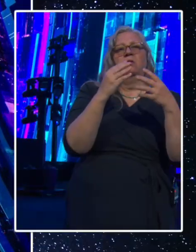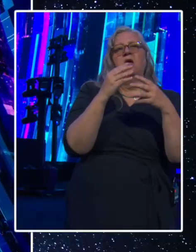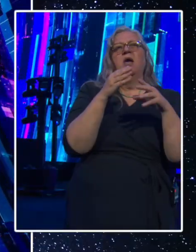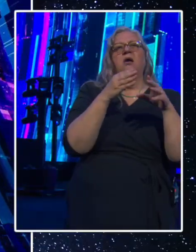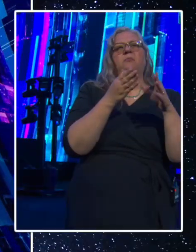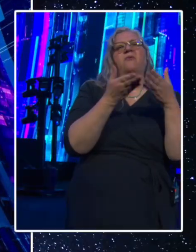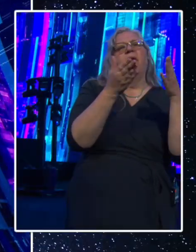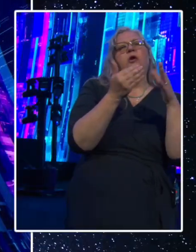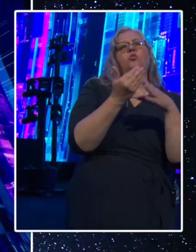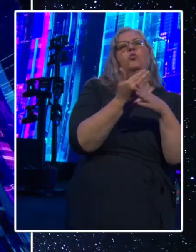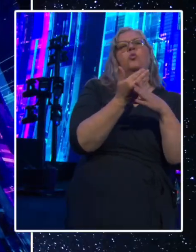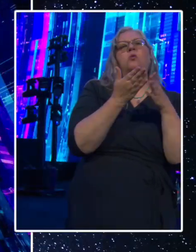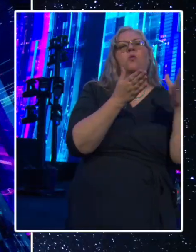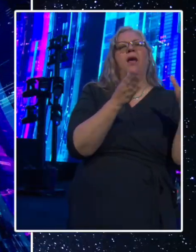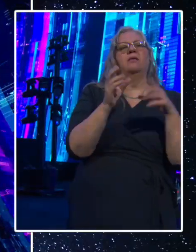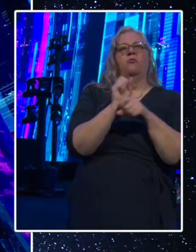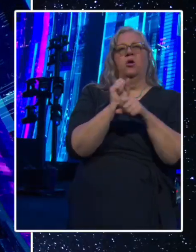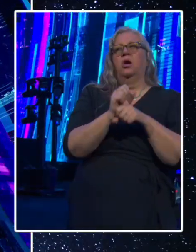and drive new ways of working.